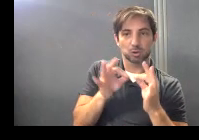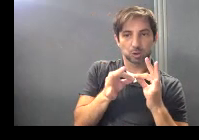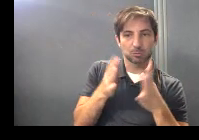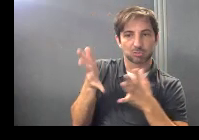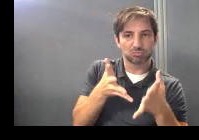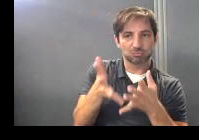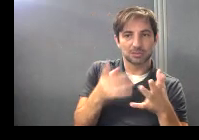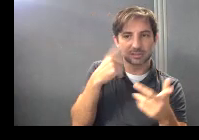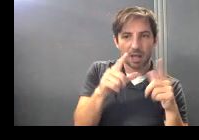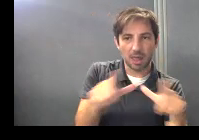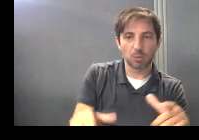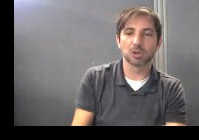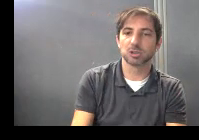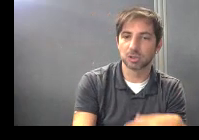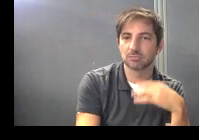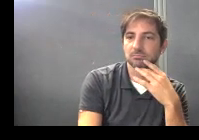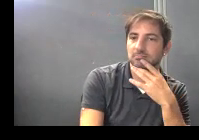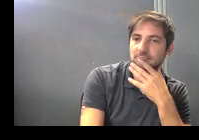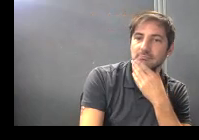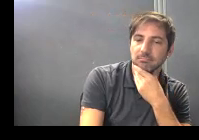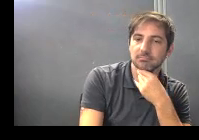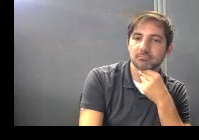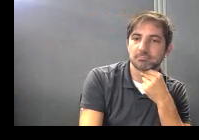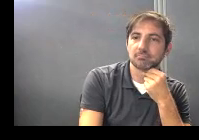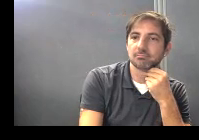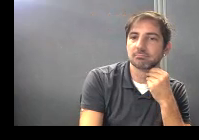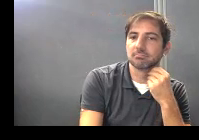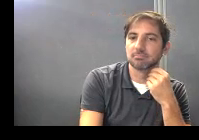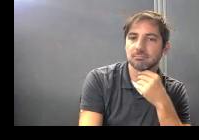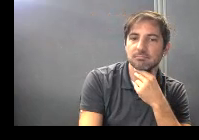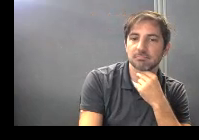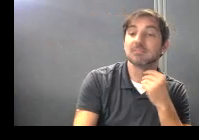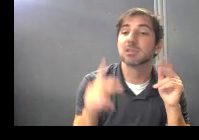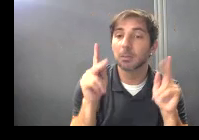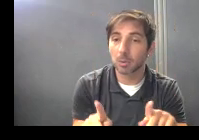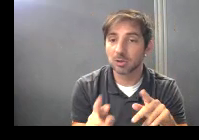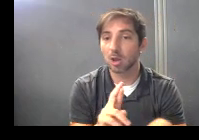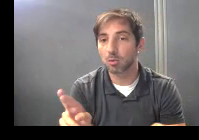LANGUAGE. THE PERSON ON THE RIGHT IS REBECCA TORRES